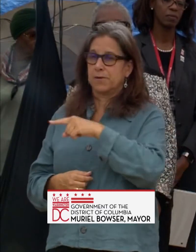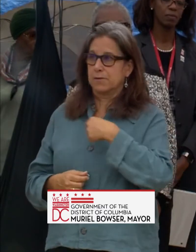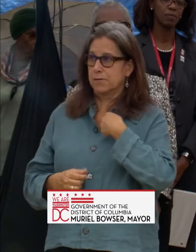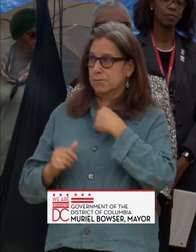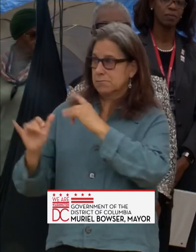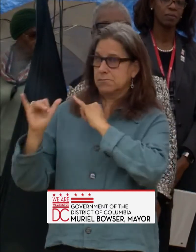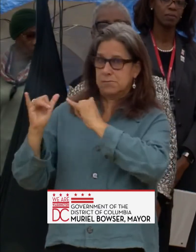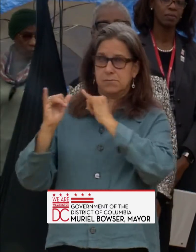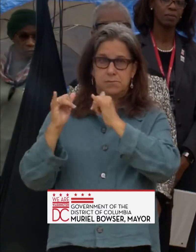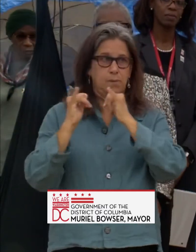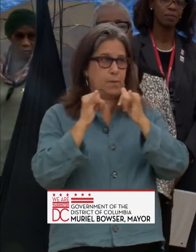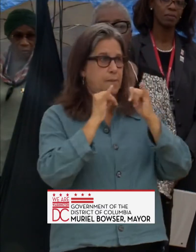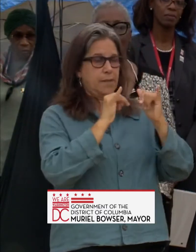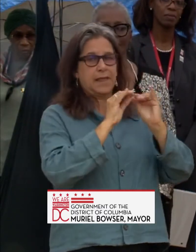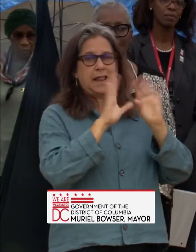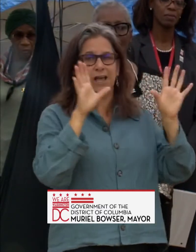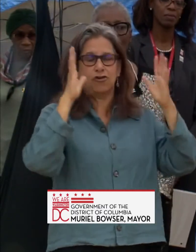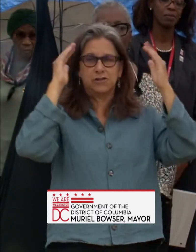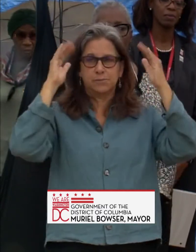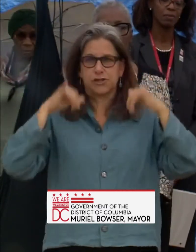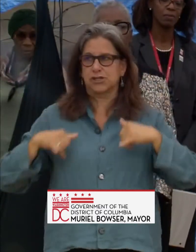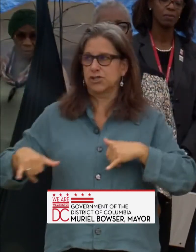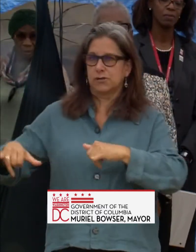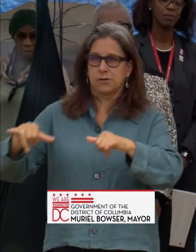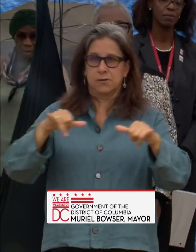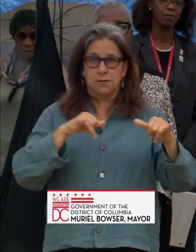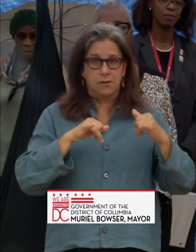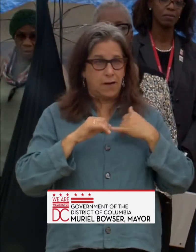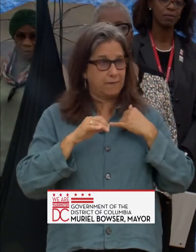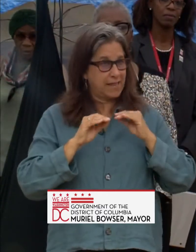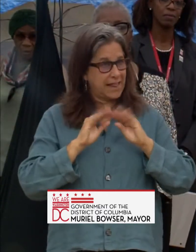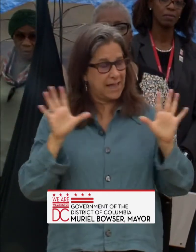SO WE'VE GOT A CLEAR PROCESS AROUND THAT. WE ARE WORKING VERY MUCH IN COLLABORATION AND THAT'S